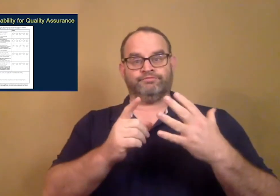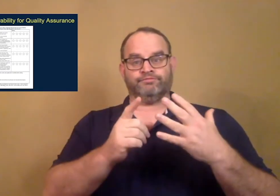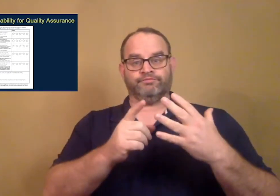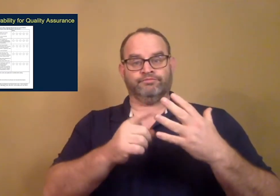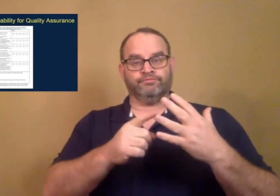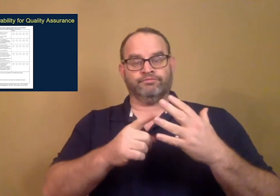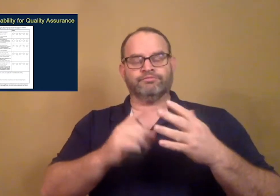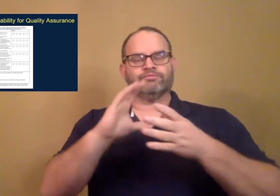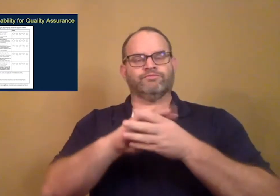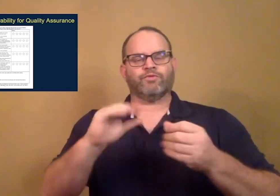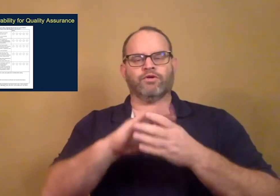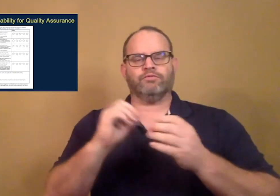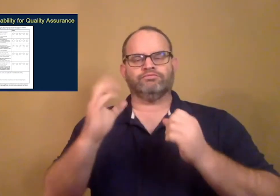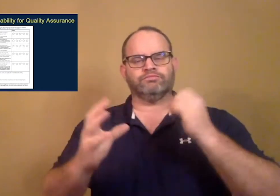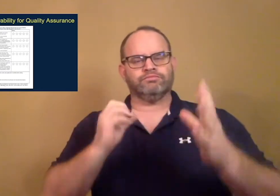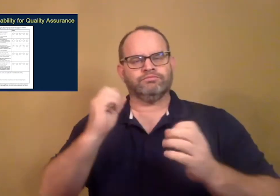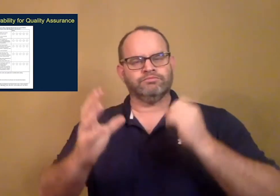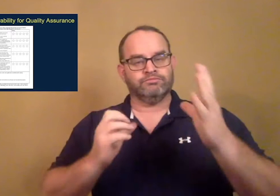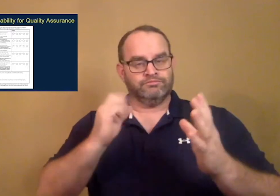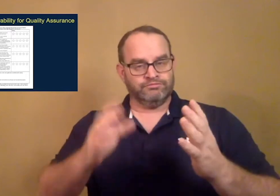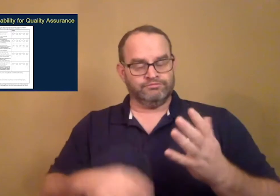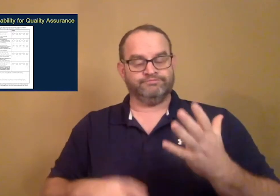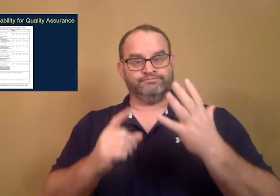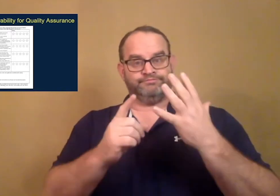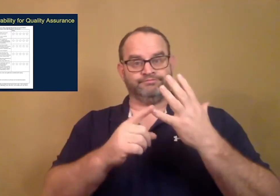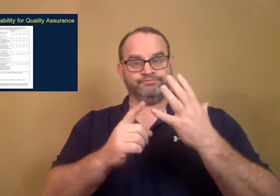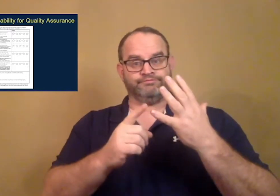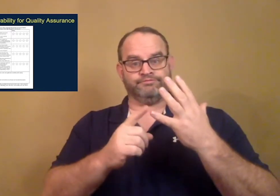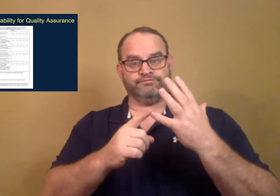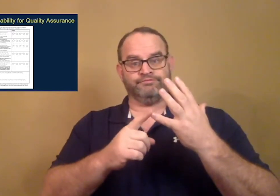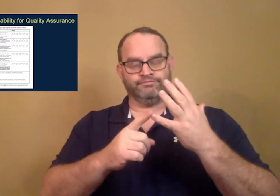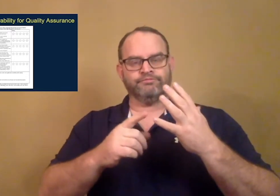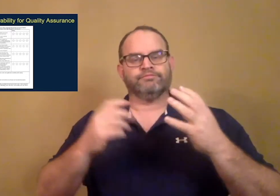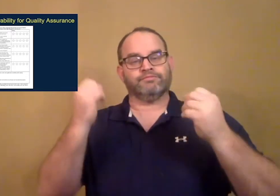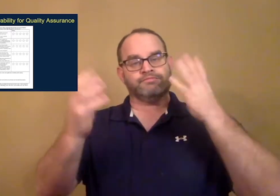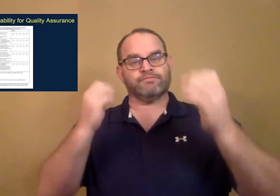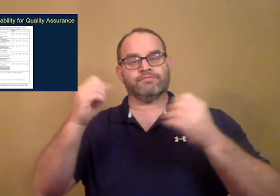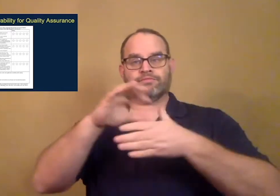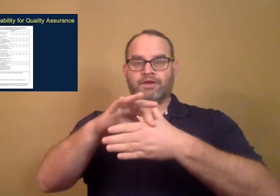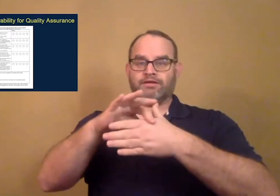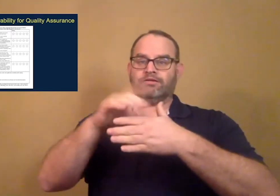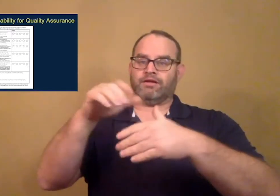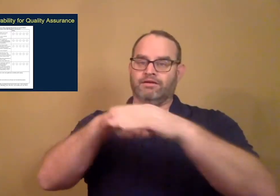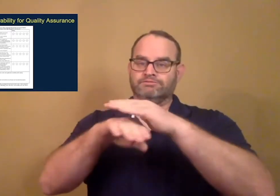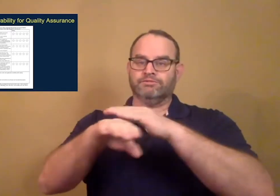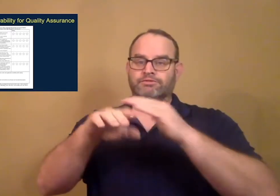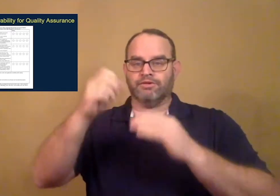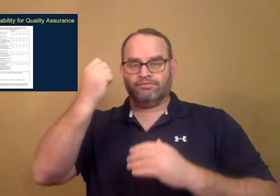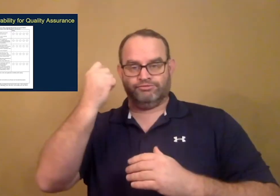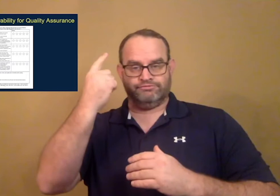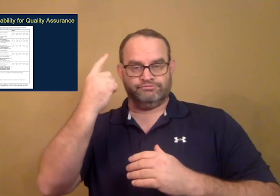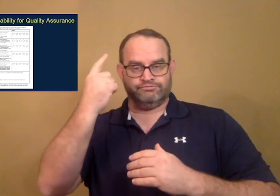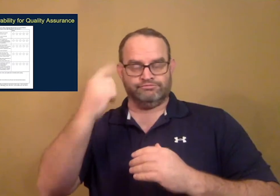storytelling and storysigning structure, and signed content accessibility for comprhension.